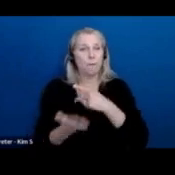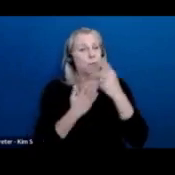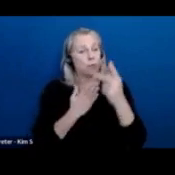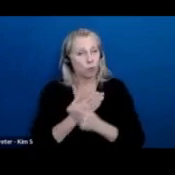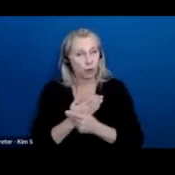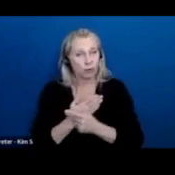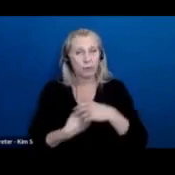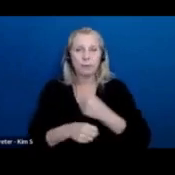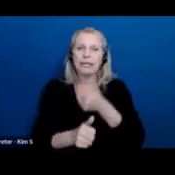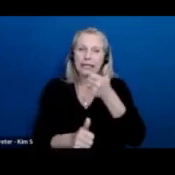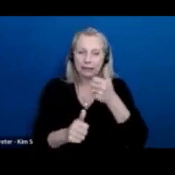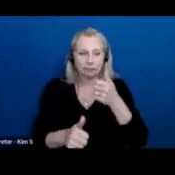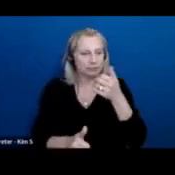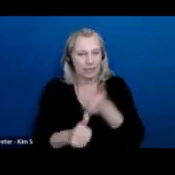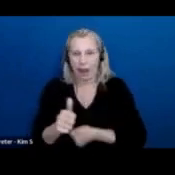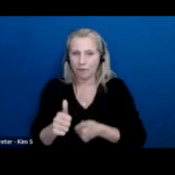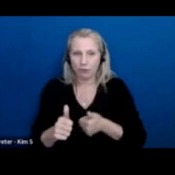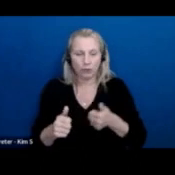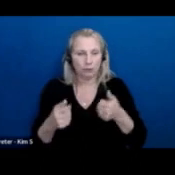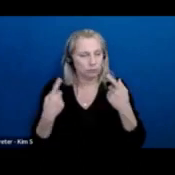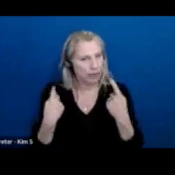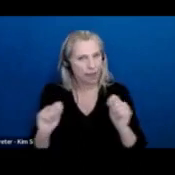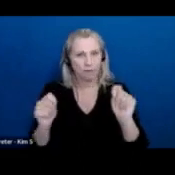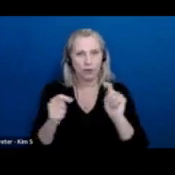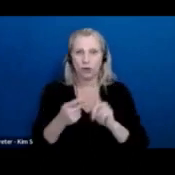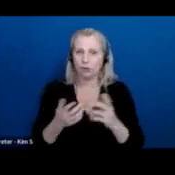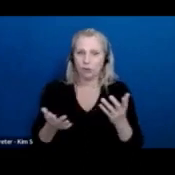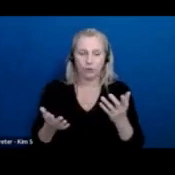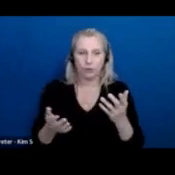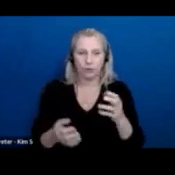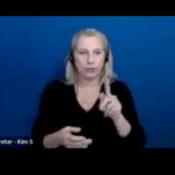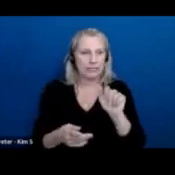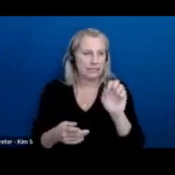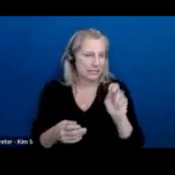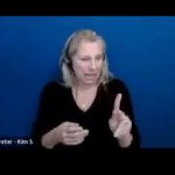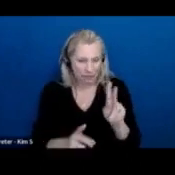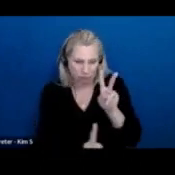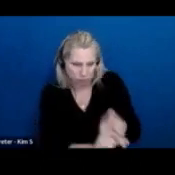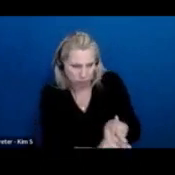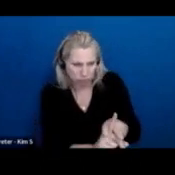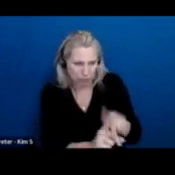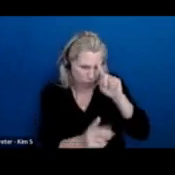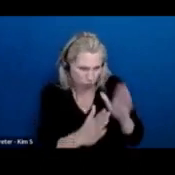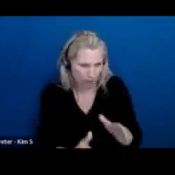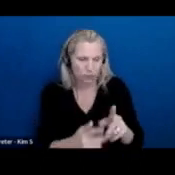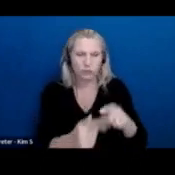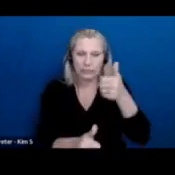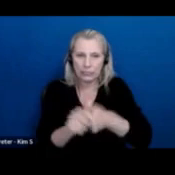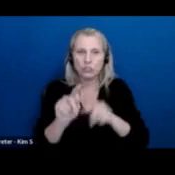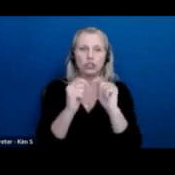make every conscious effort to task a strategy to every single team member on the wraparound